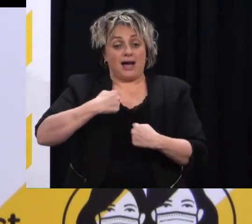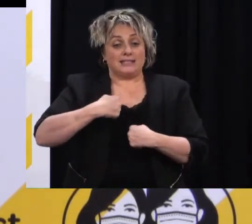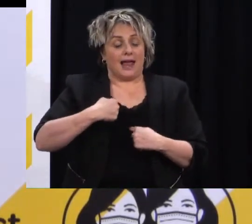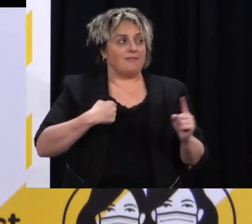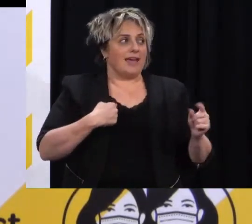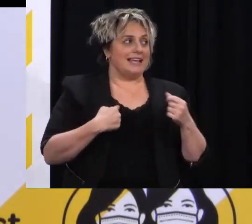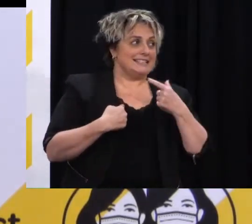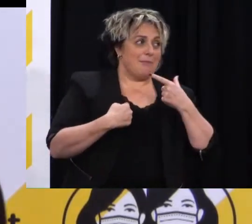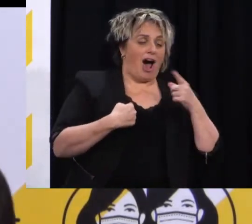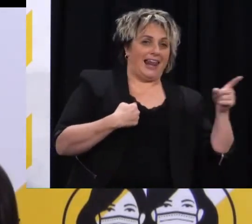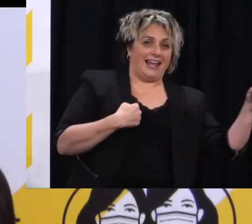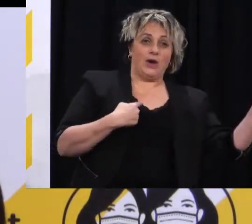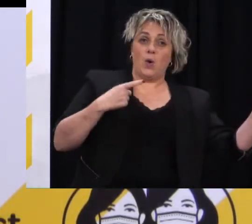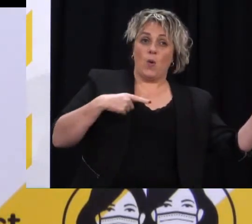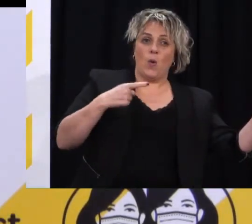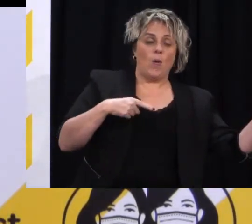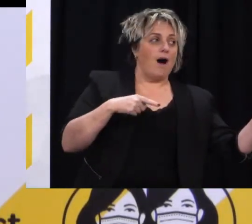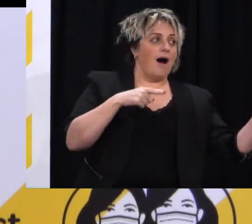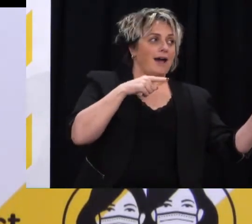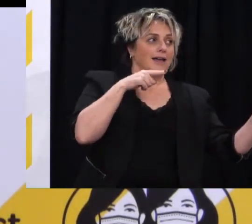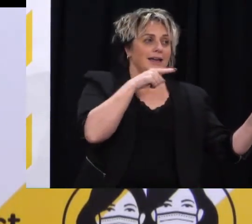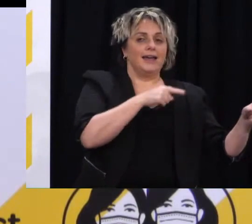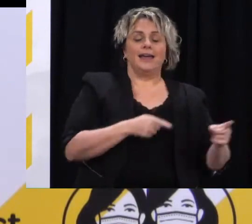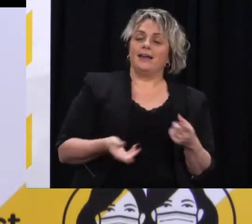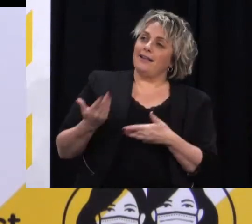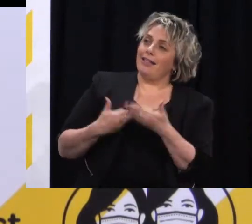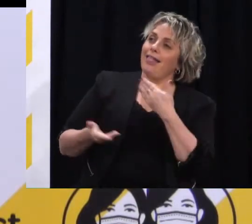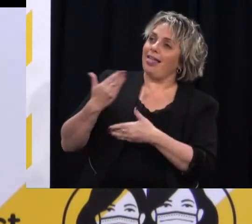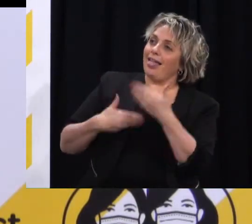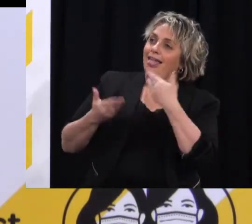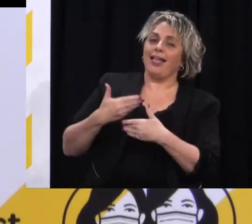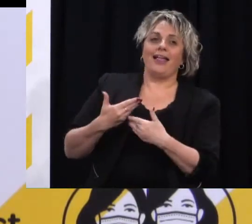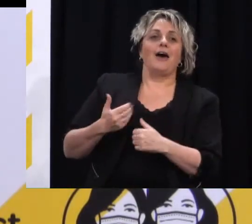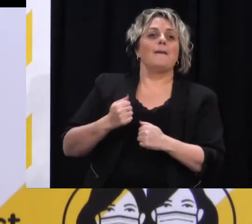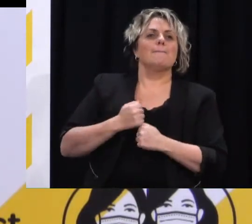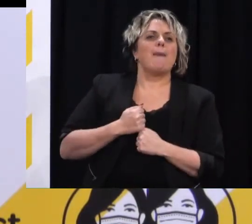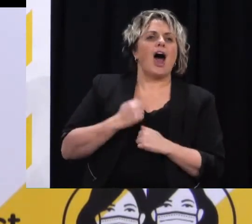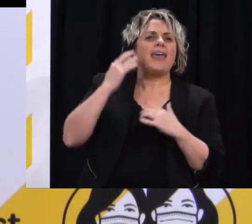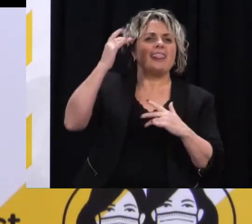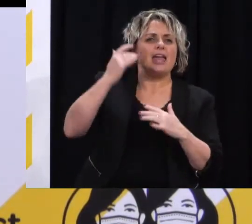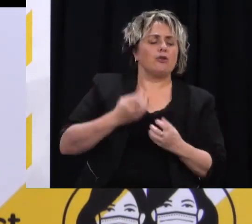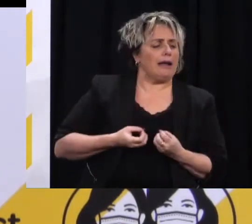them and I've not yet come up